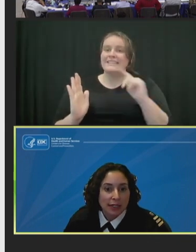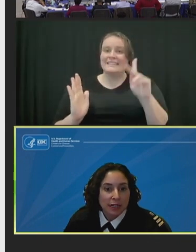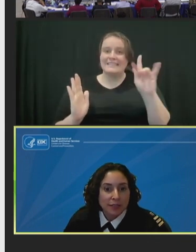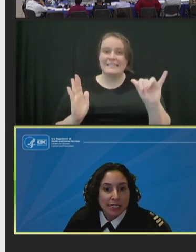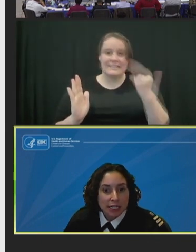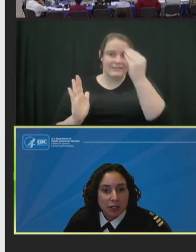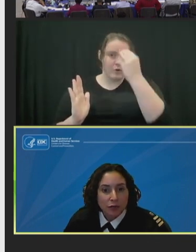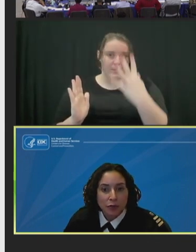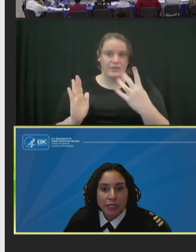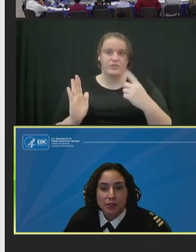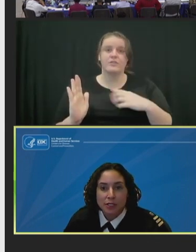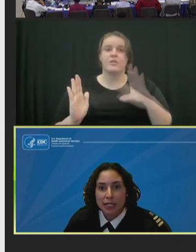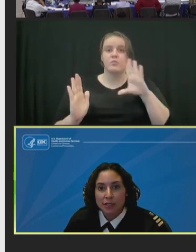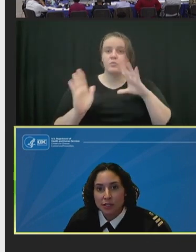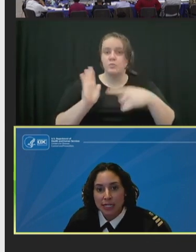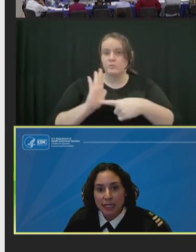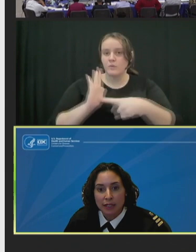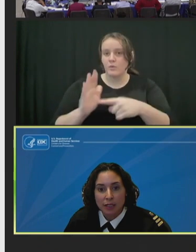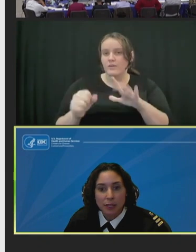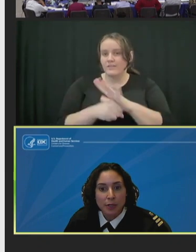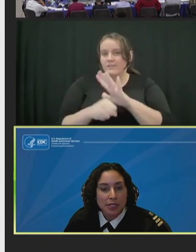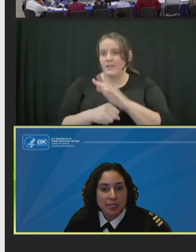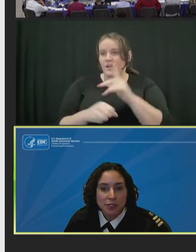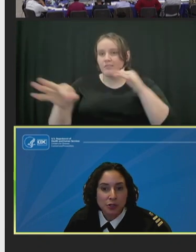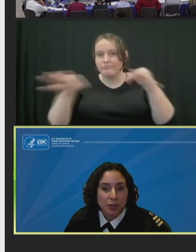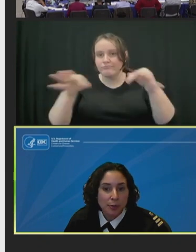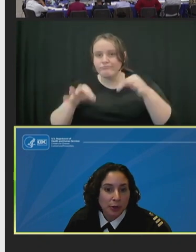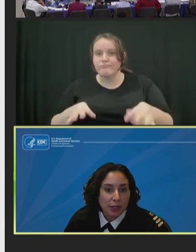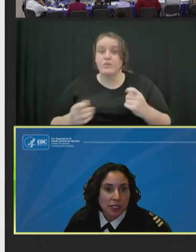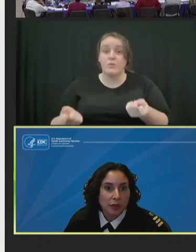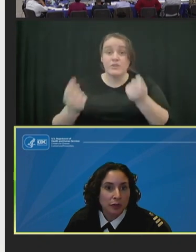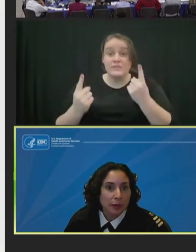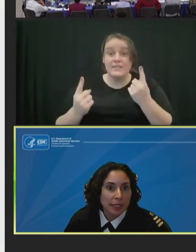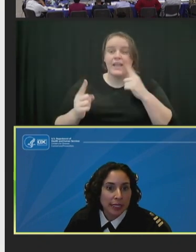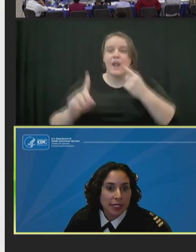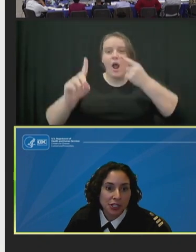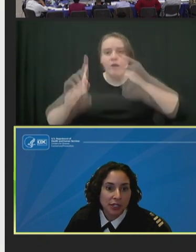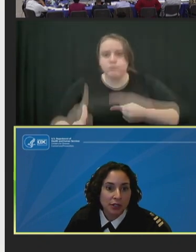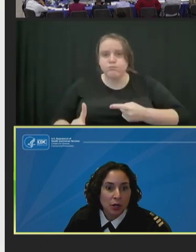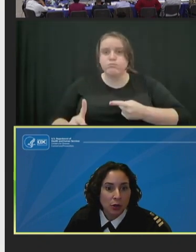enough detail for readers to understand the most essential components for replication or